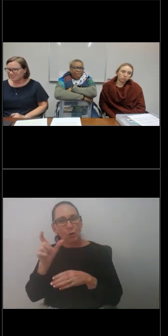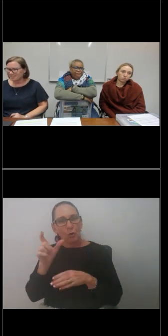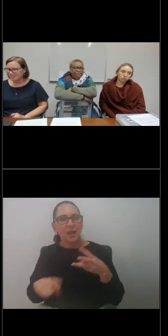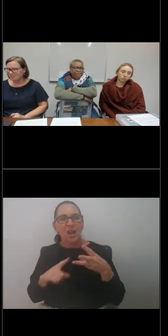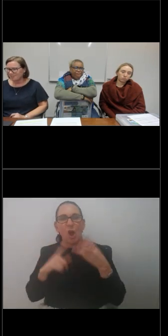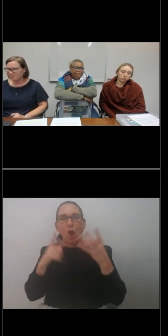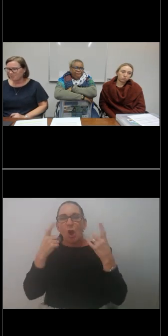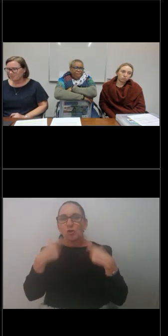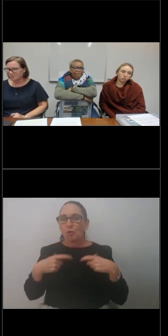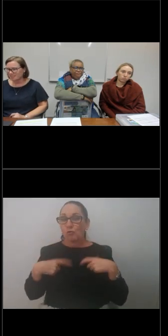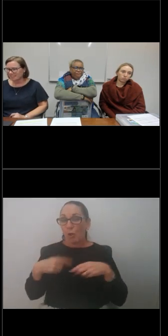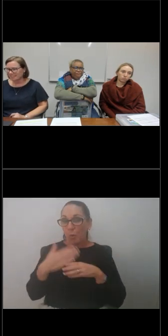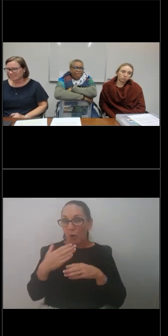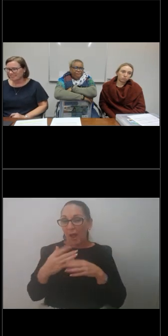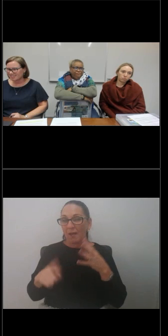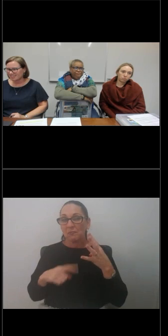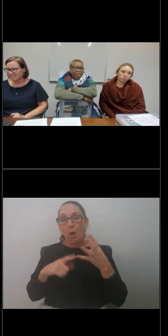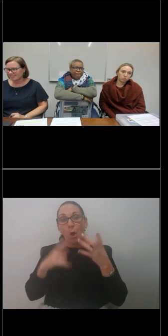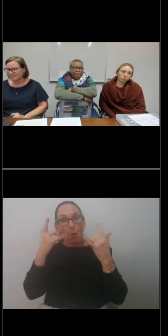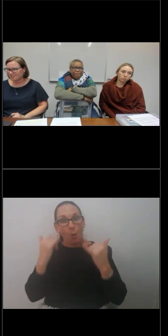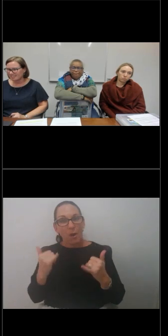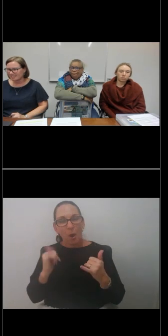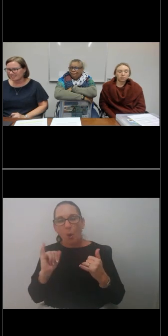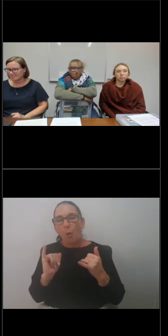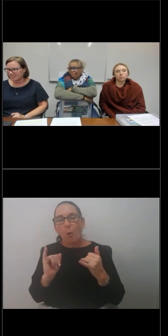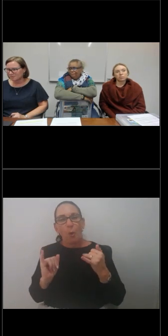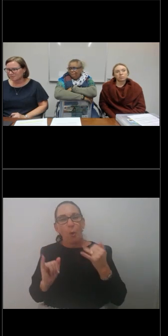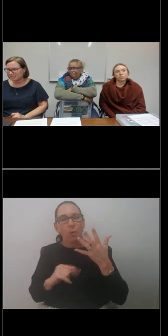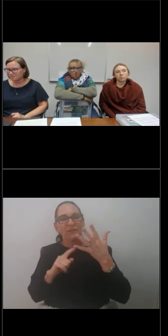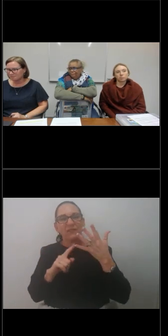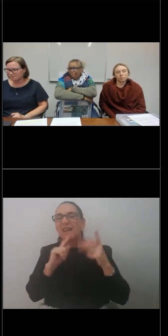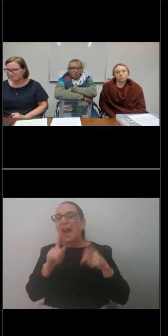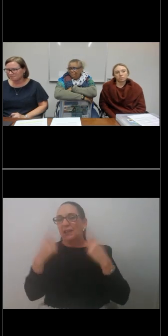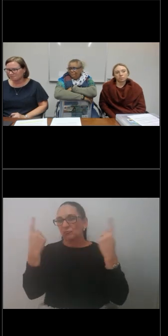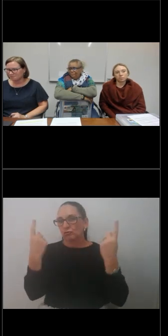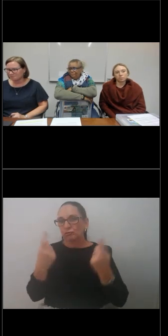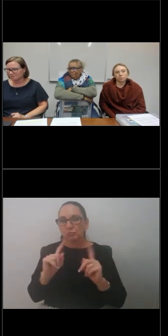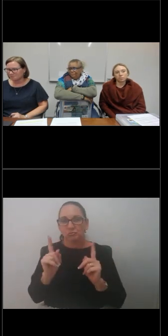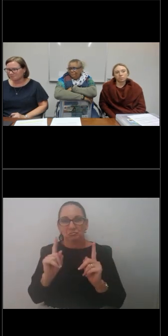so I'll just give you a few more seconds to enter your answers for this one